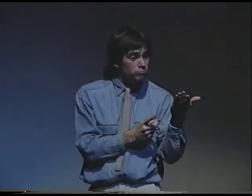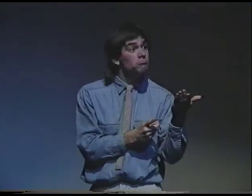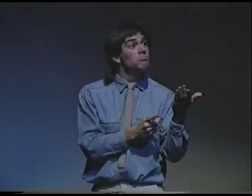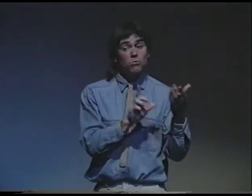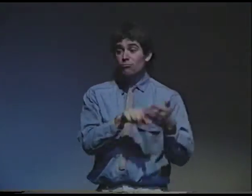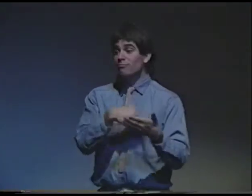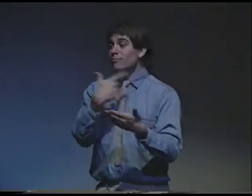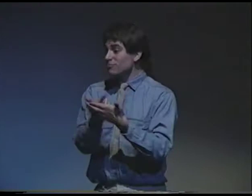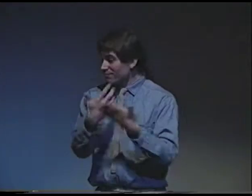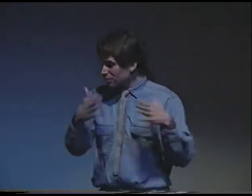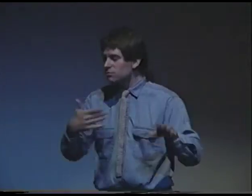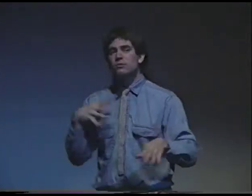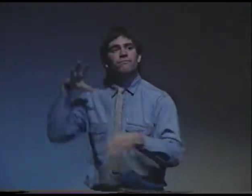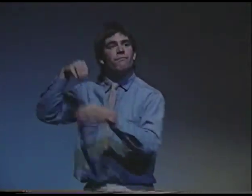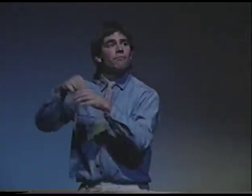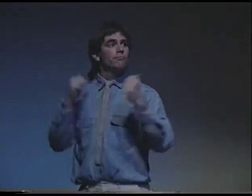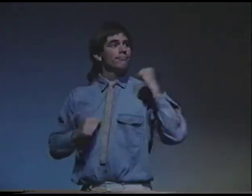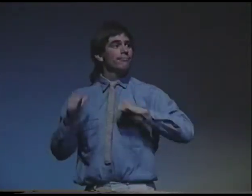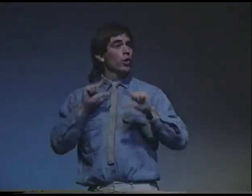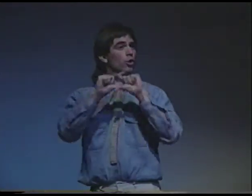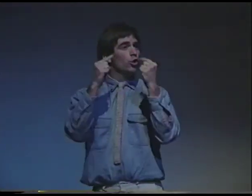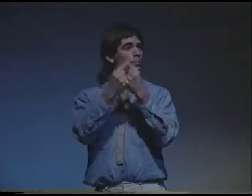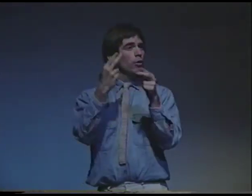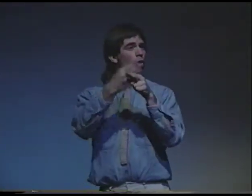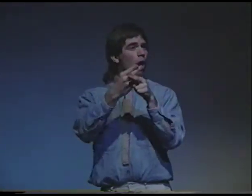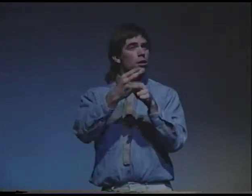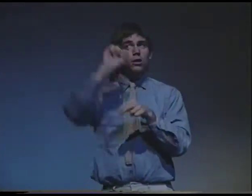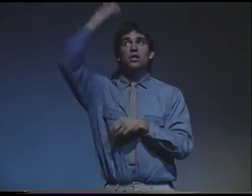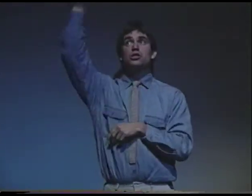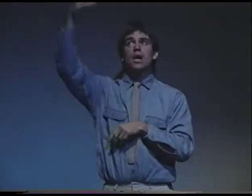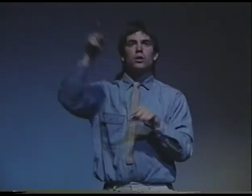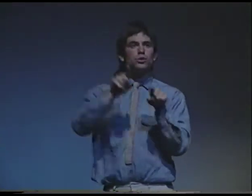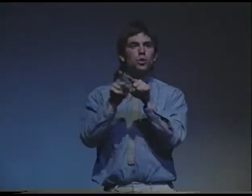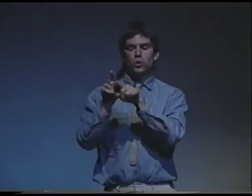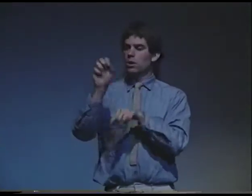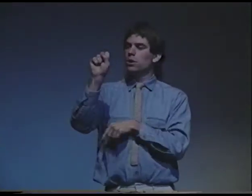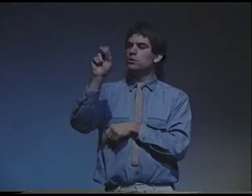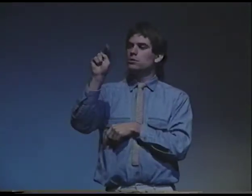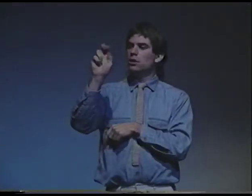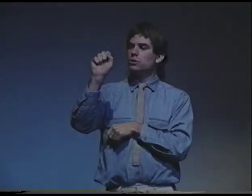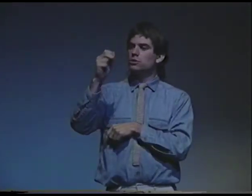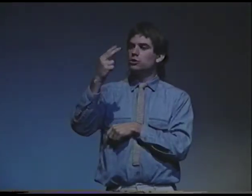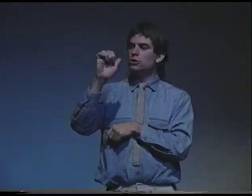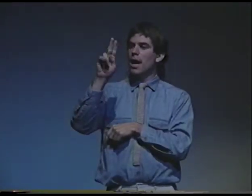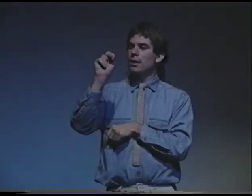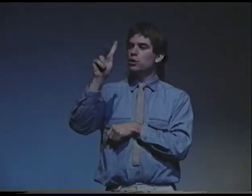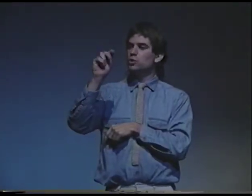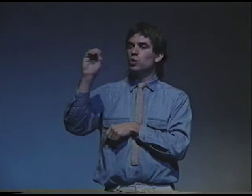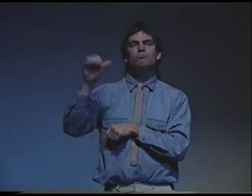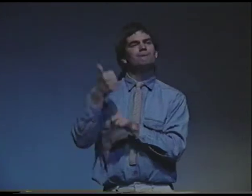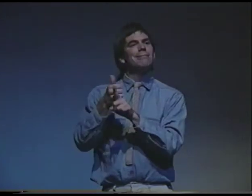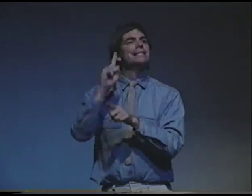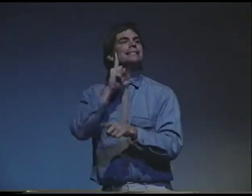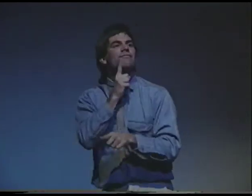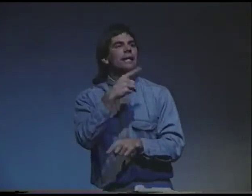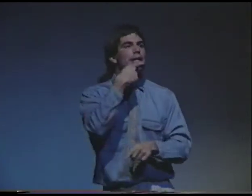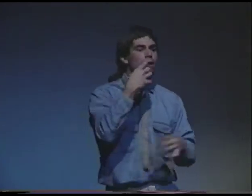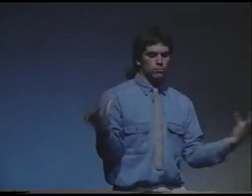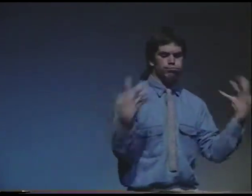in graphic design. And then I got involved in a theater group called Sunshine 2.0.